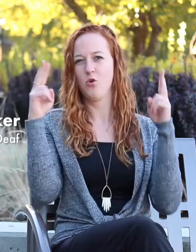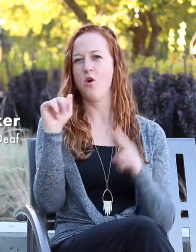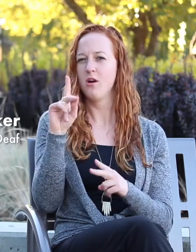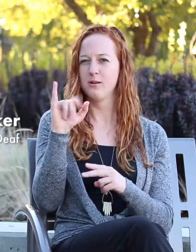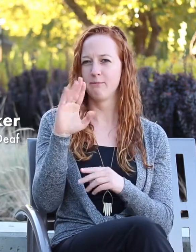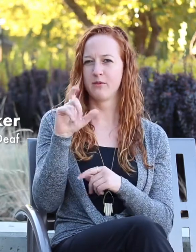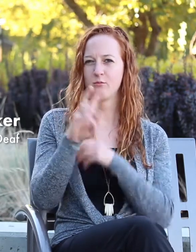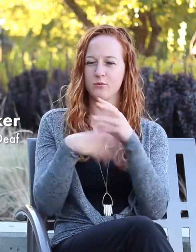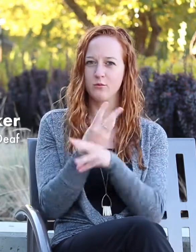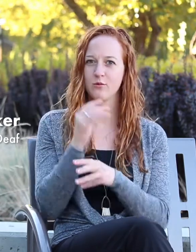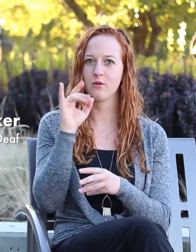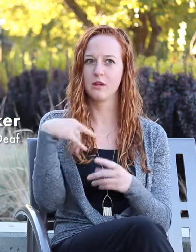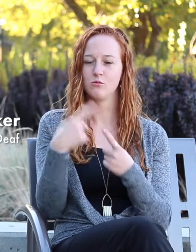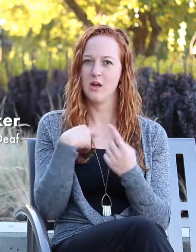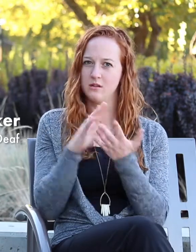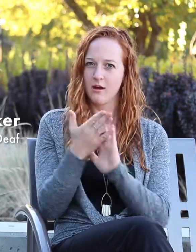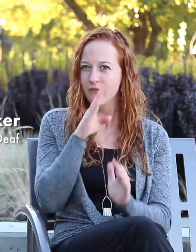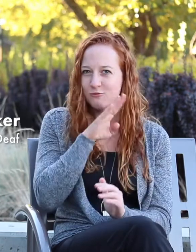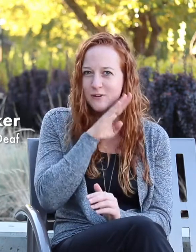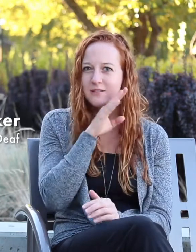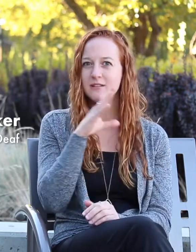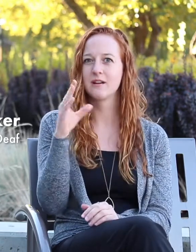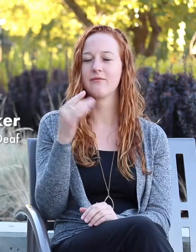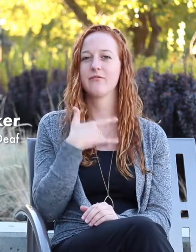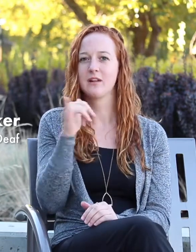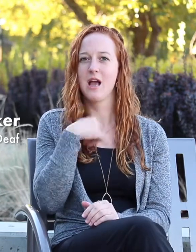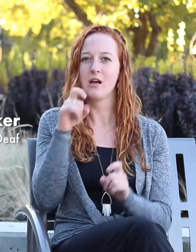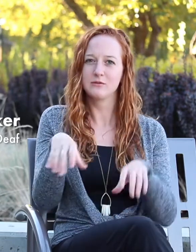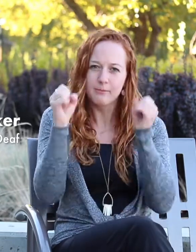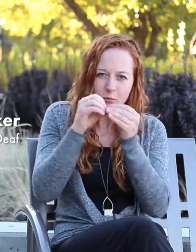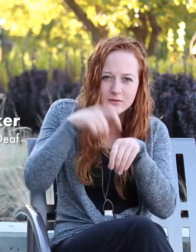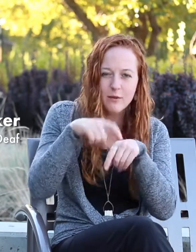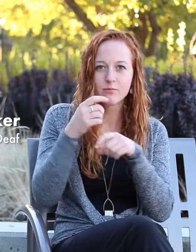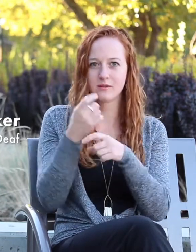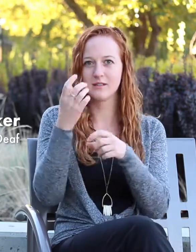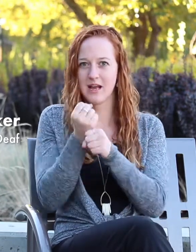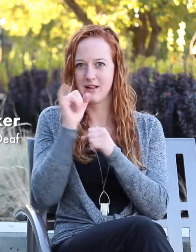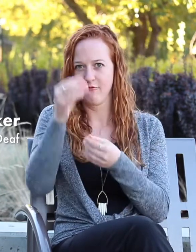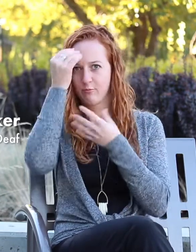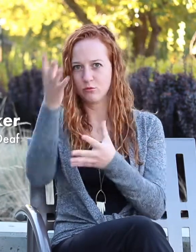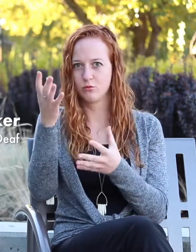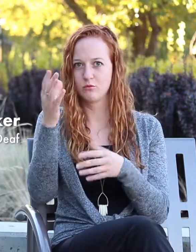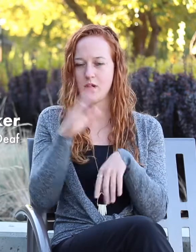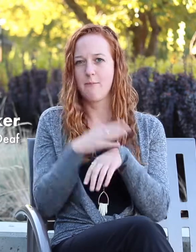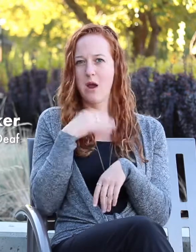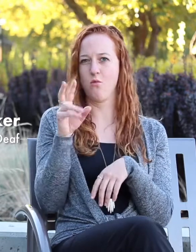I really confronted the, the frustrations of not having access to the auditory world.